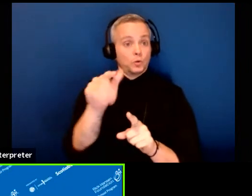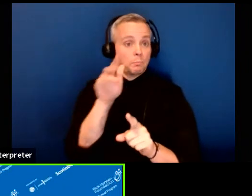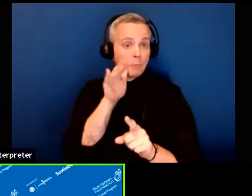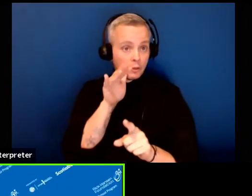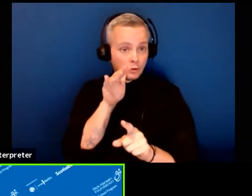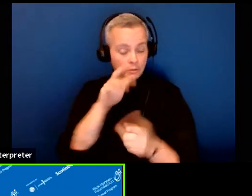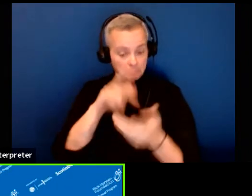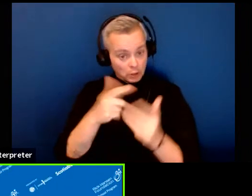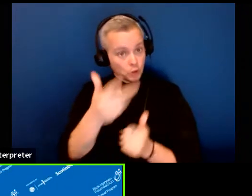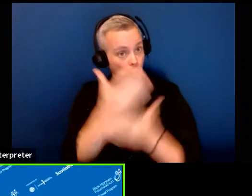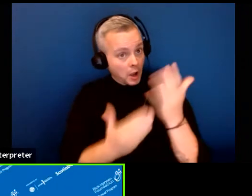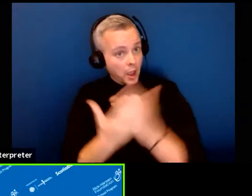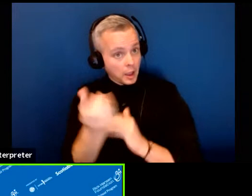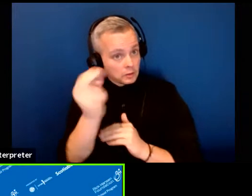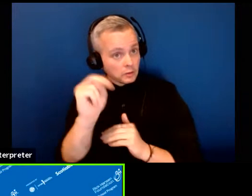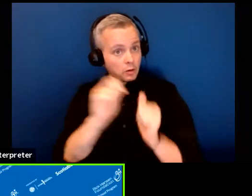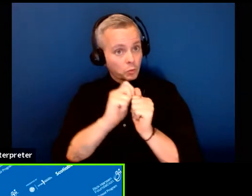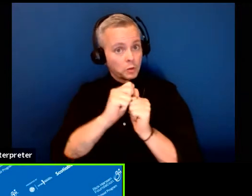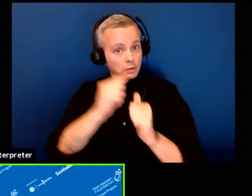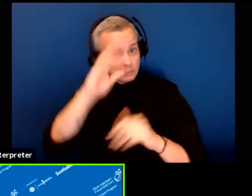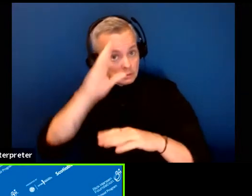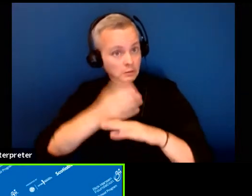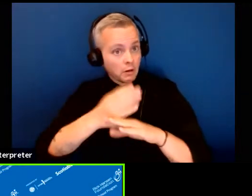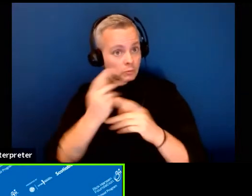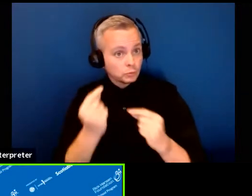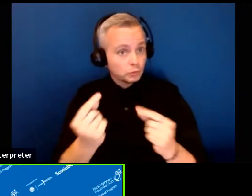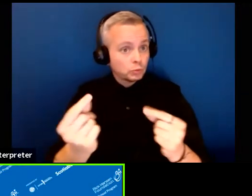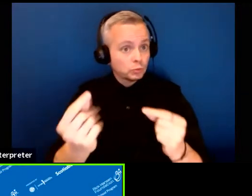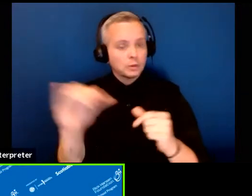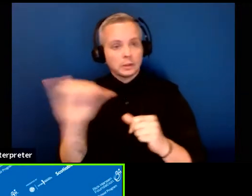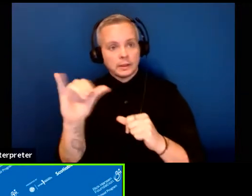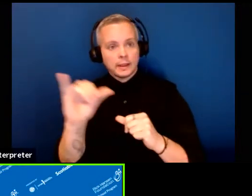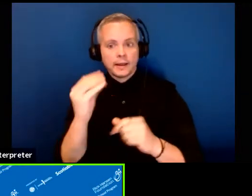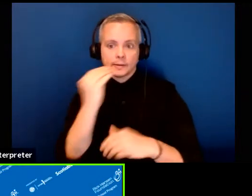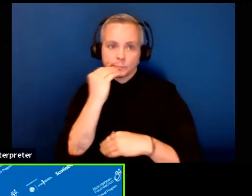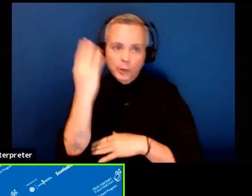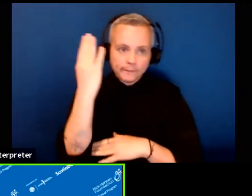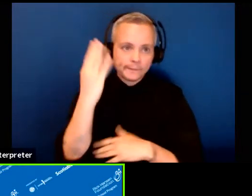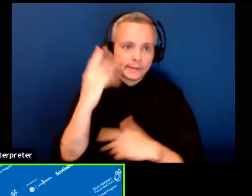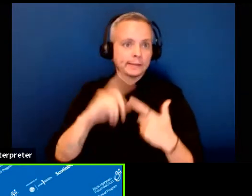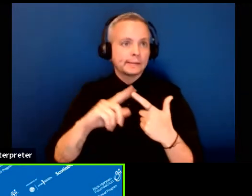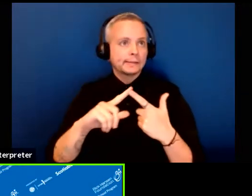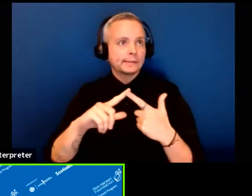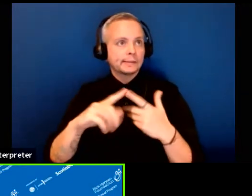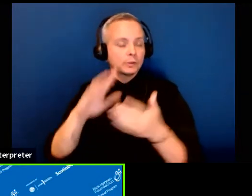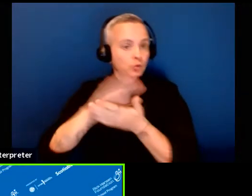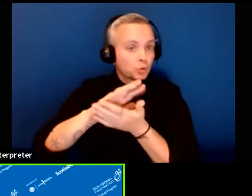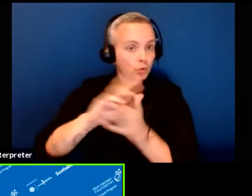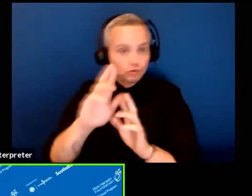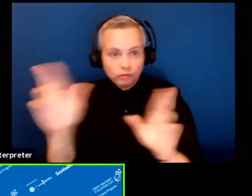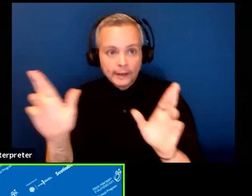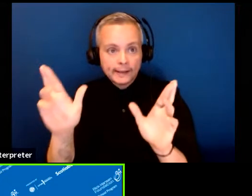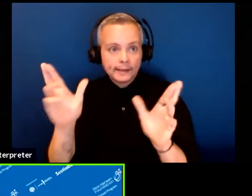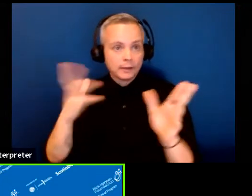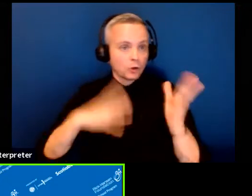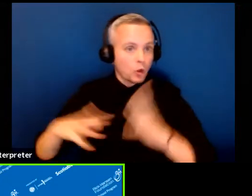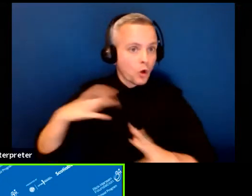YOUR SON'S DAILY ACTIVITIES SUCH AS BREAKFAST IN THE MORNING, PREPPING FOR SCHOOL AND AFTERSCHOOL ACTIVITIES?